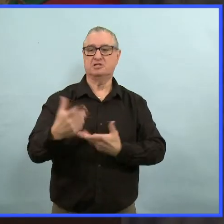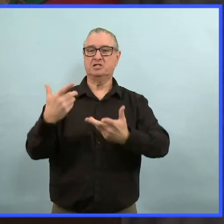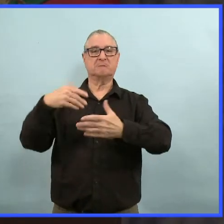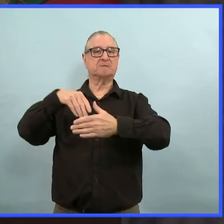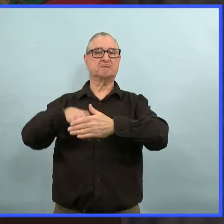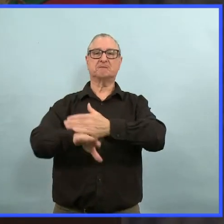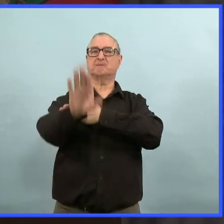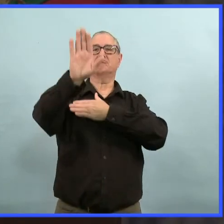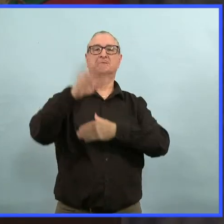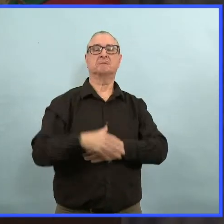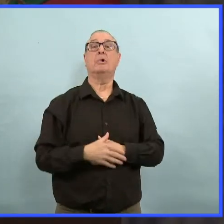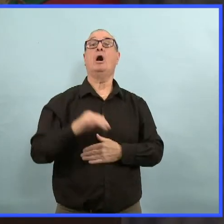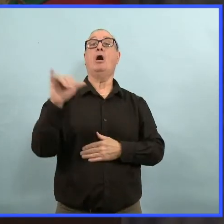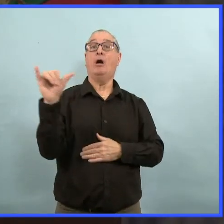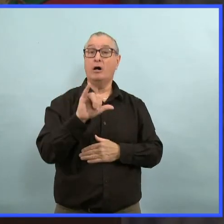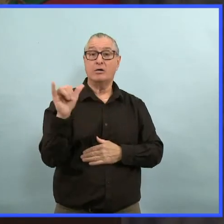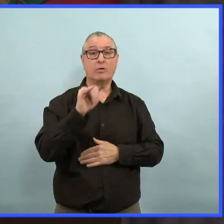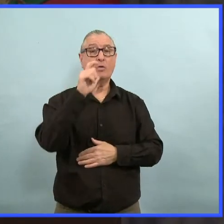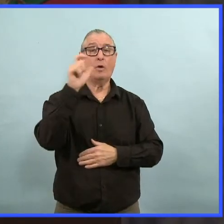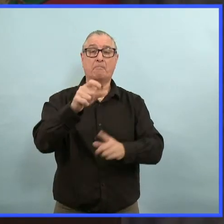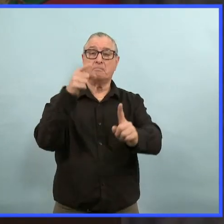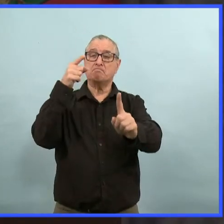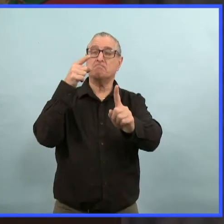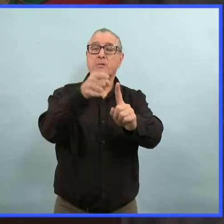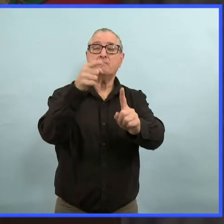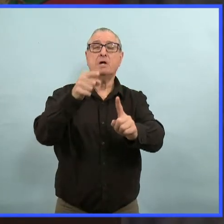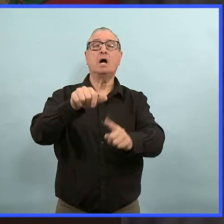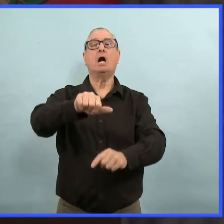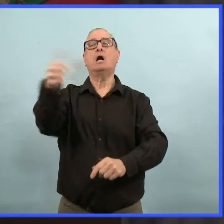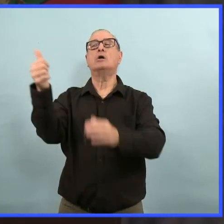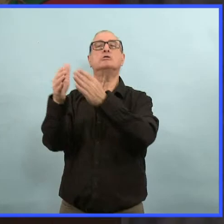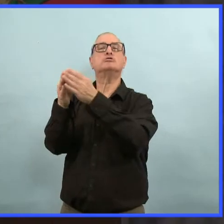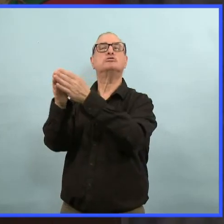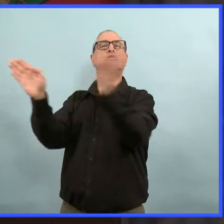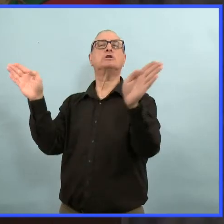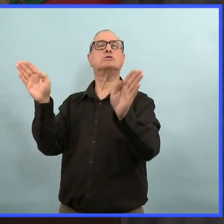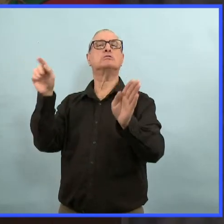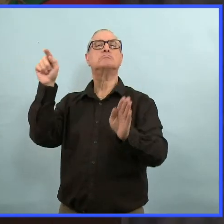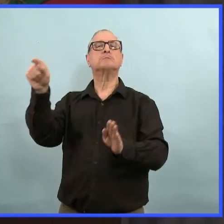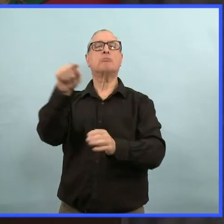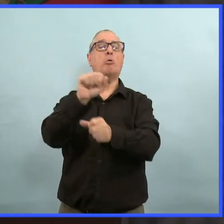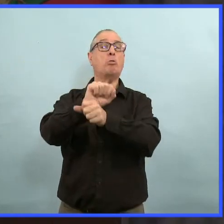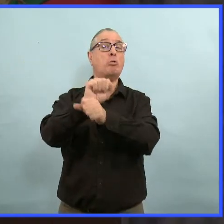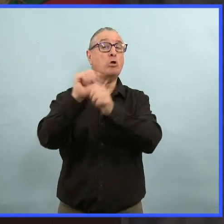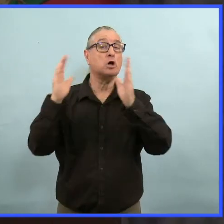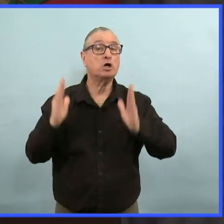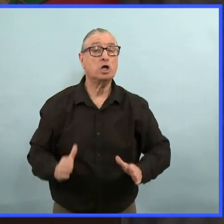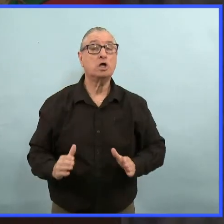for designated public sector employees including education and child care workers